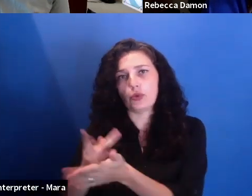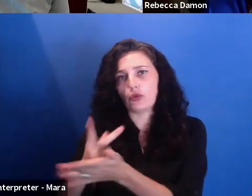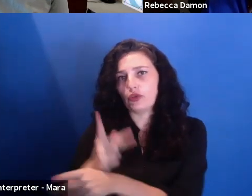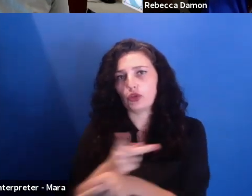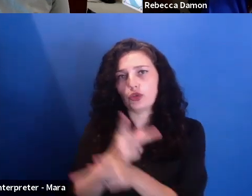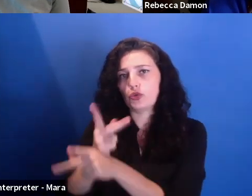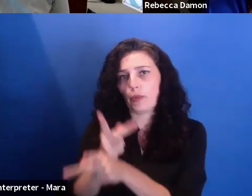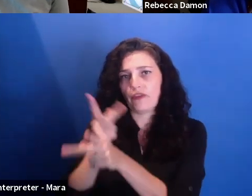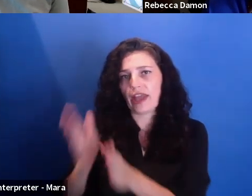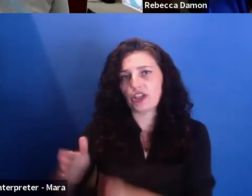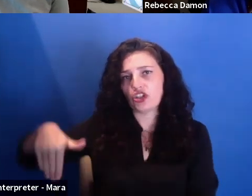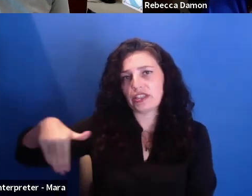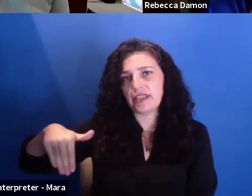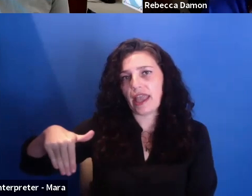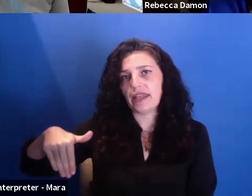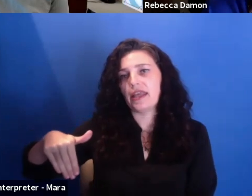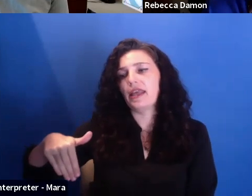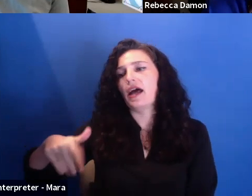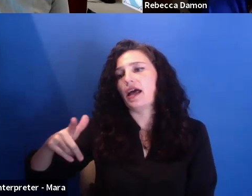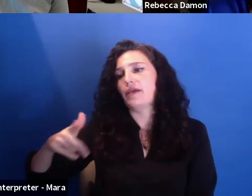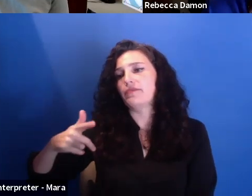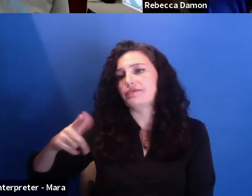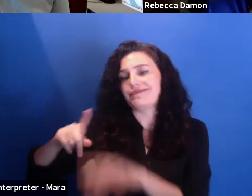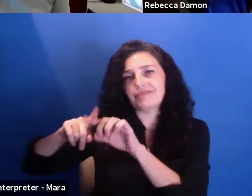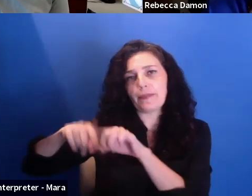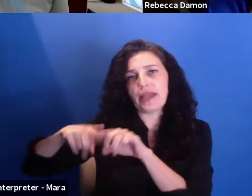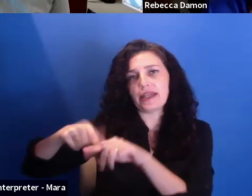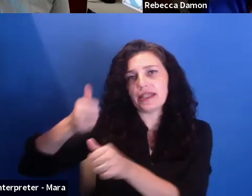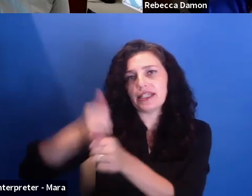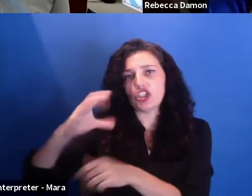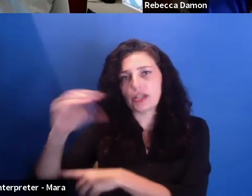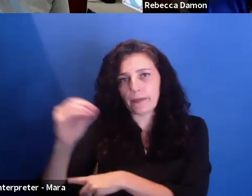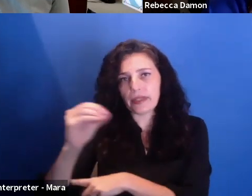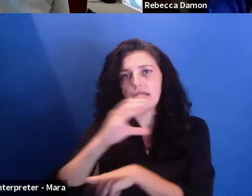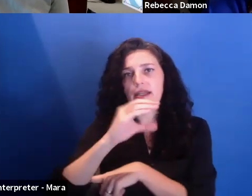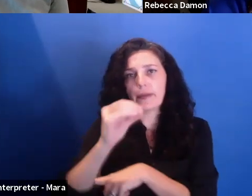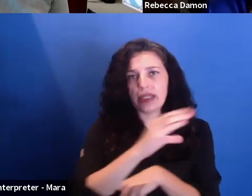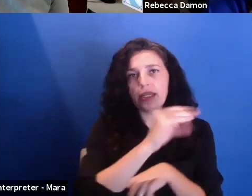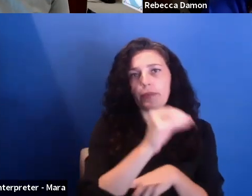on a company by company basis, subject to the guidelines and requirements that are in this Return to Work Agreement.